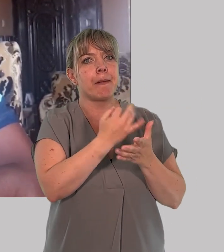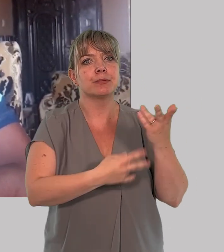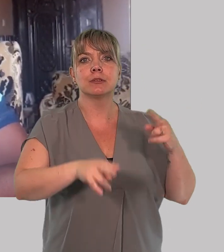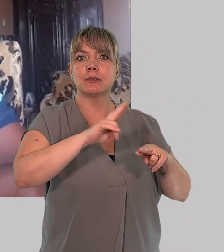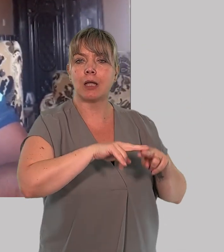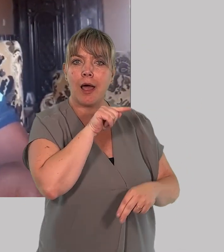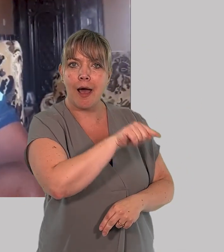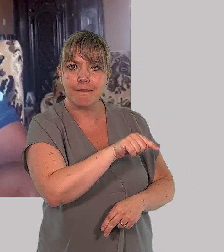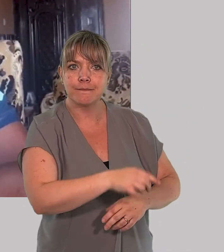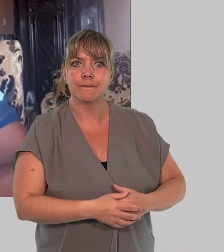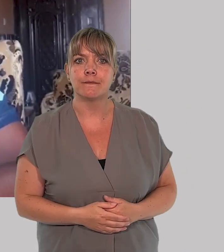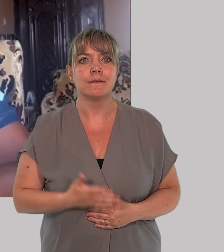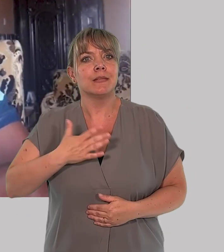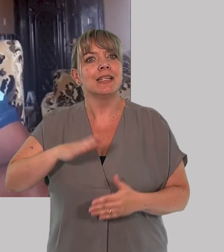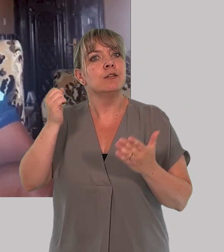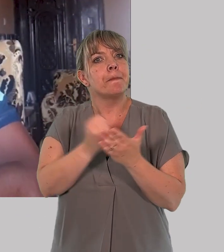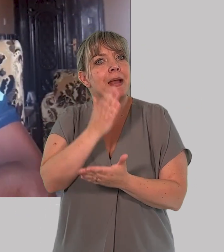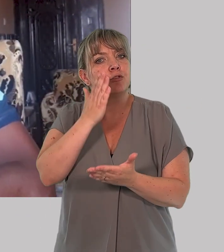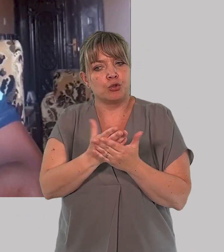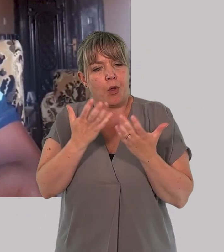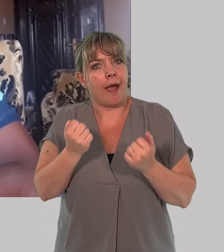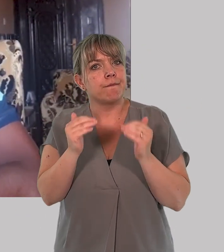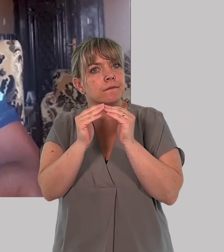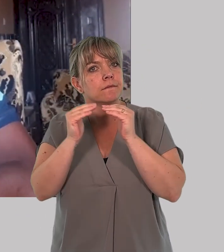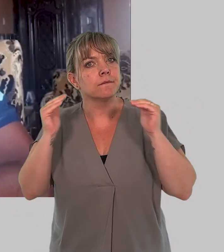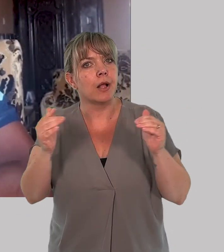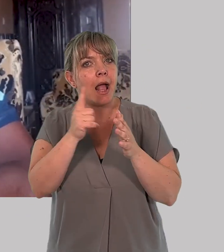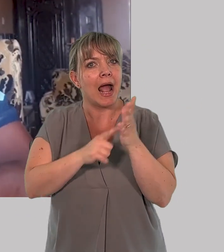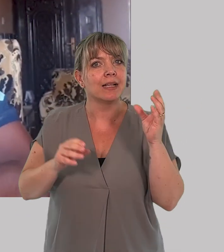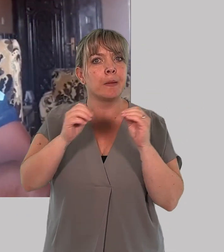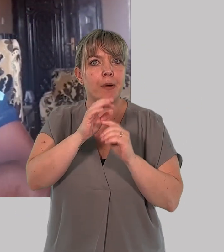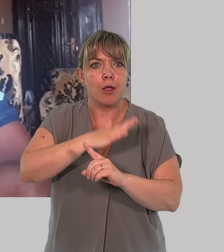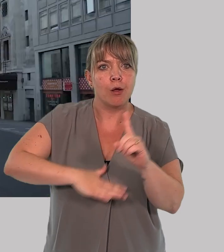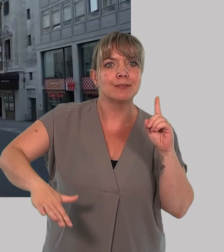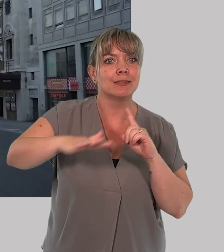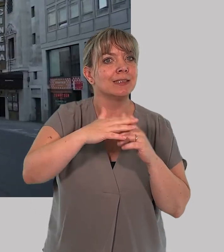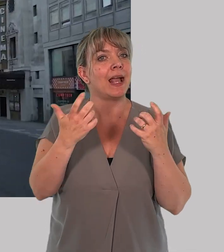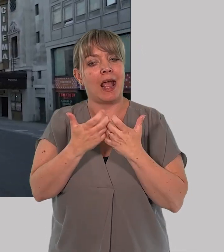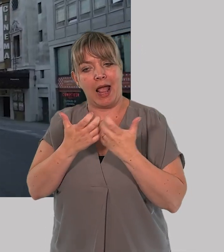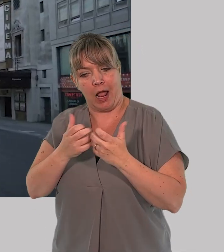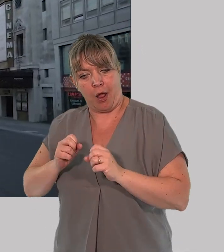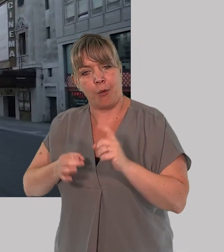antibiotics around by improving the supply chain and quality of products. Thank you.